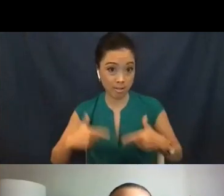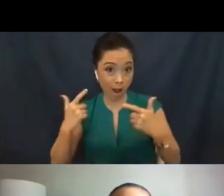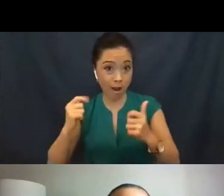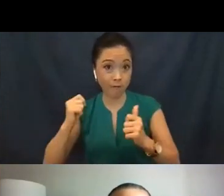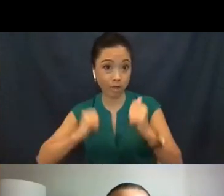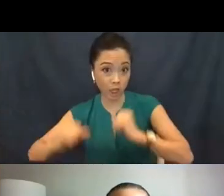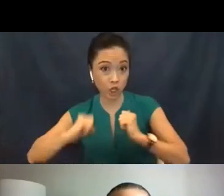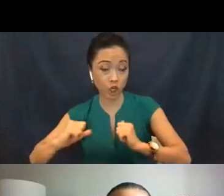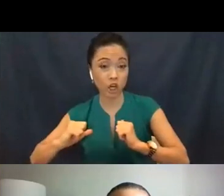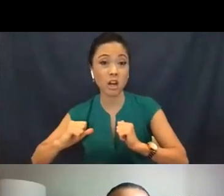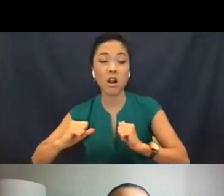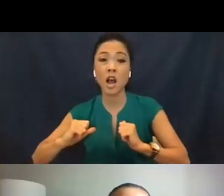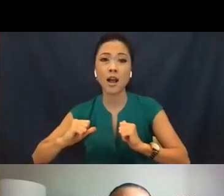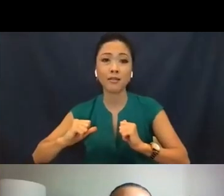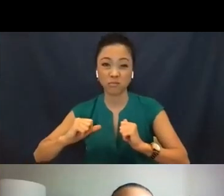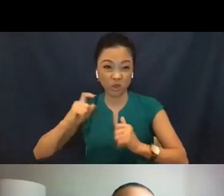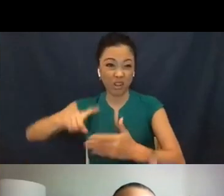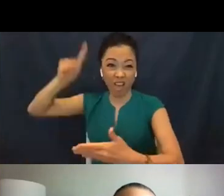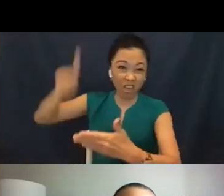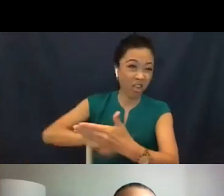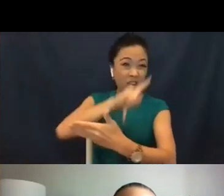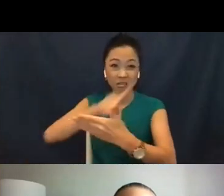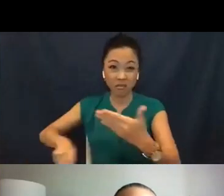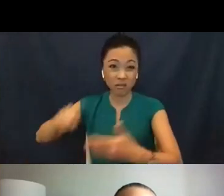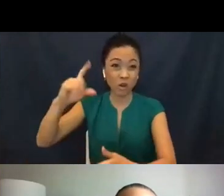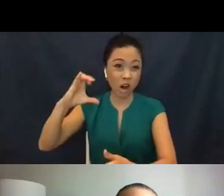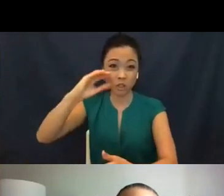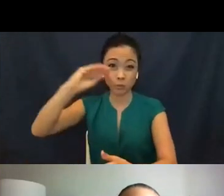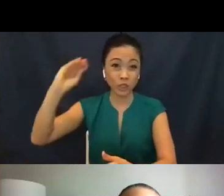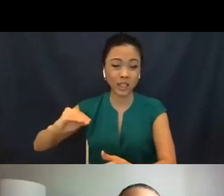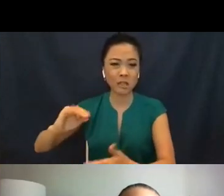that should go away. One of the things we're seeing at dance